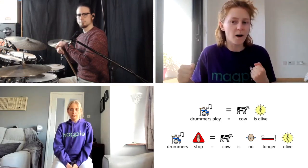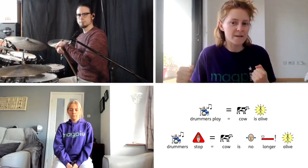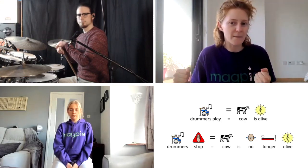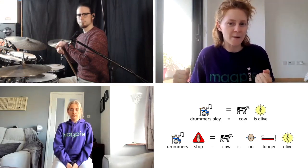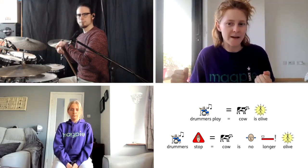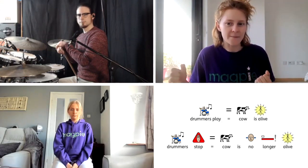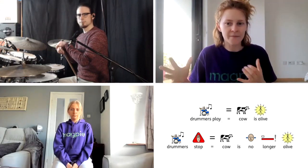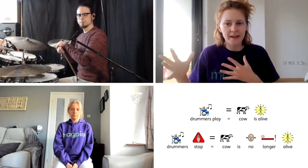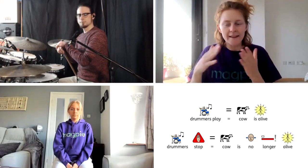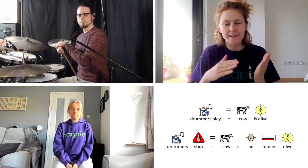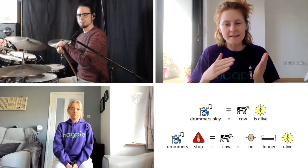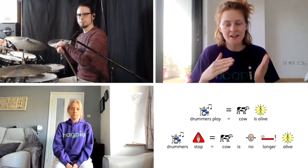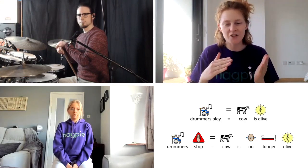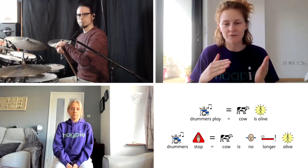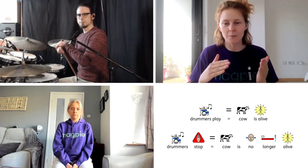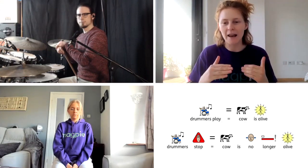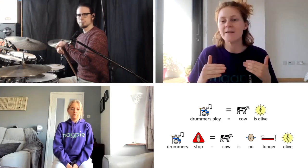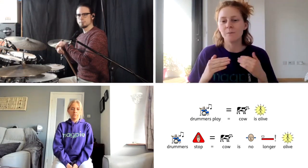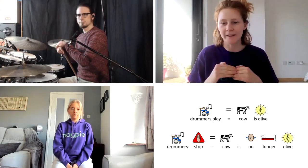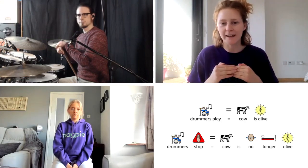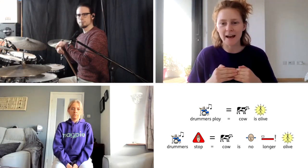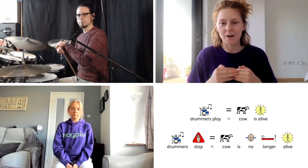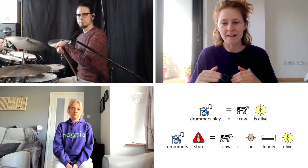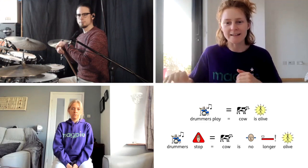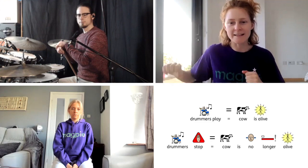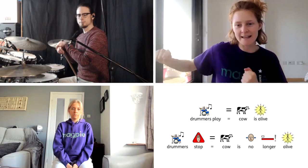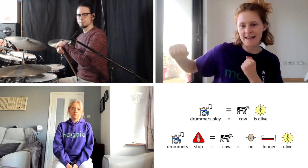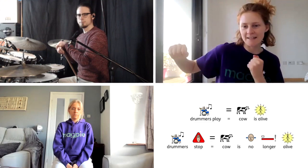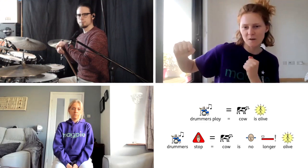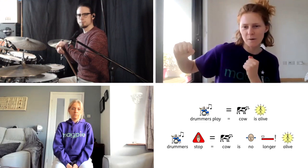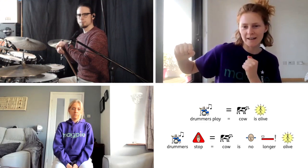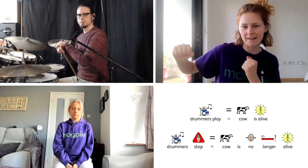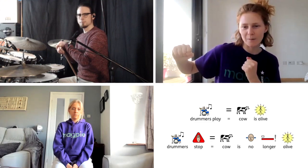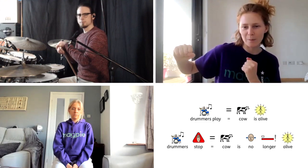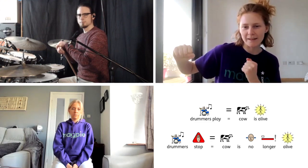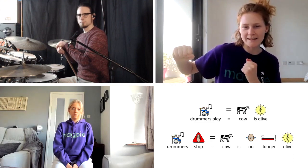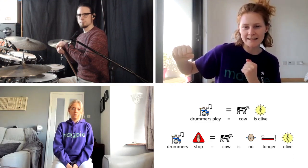is maybe in the section of the plane where the cow is dead so we're going to think about being still